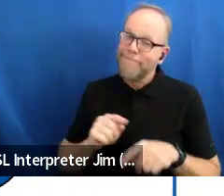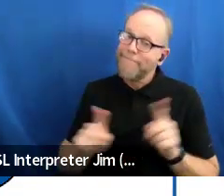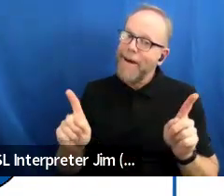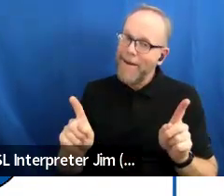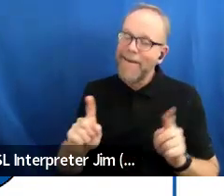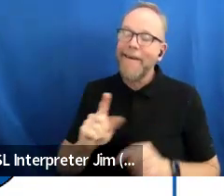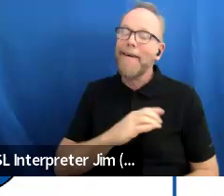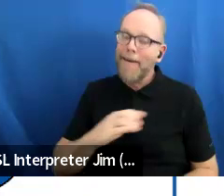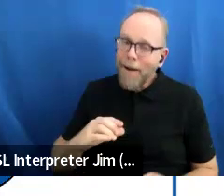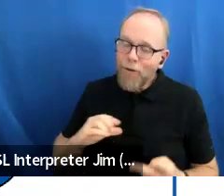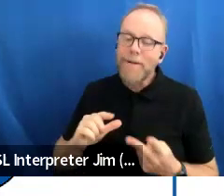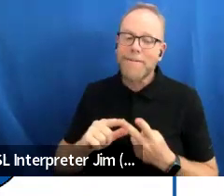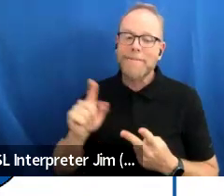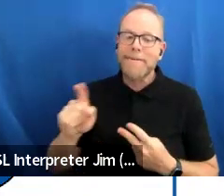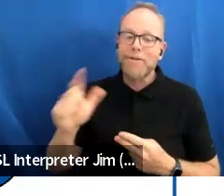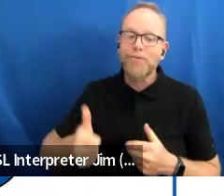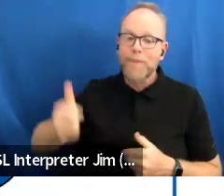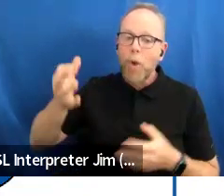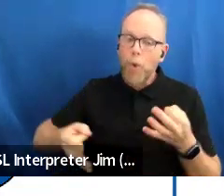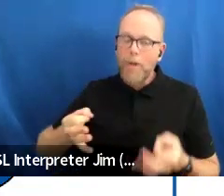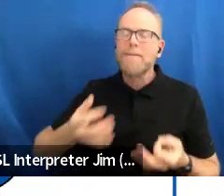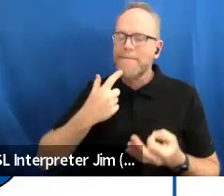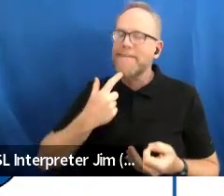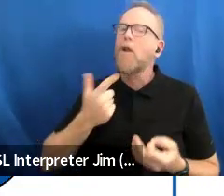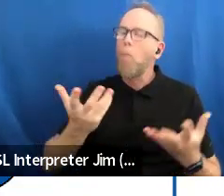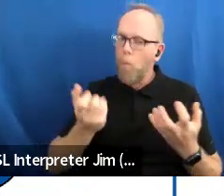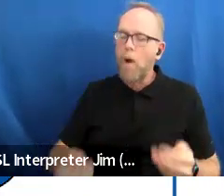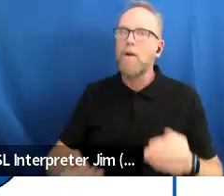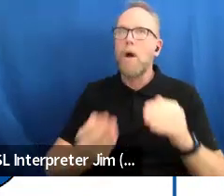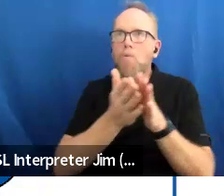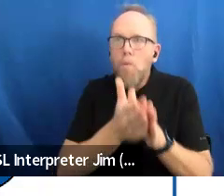We intended for a wide variety of people to be covered by the ADA.